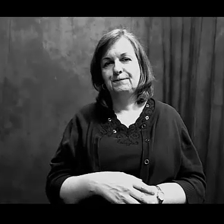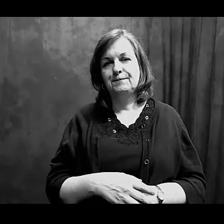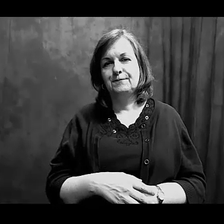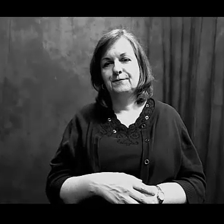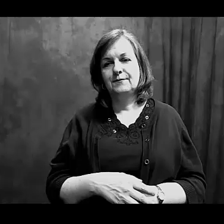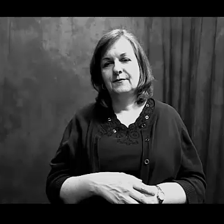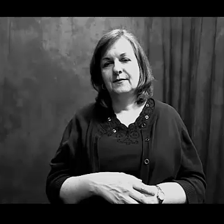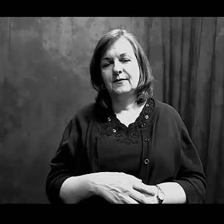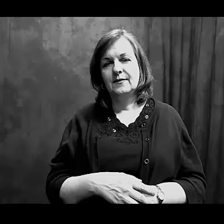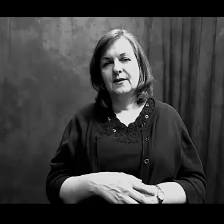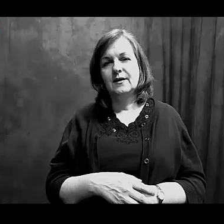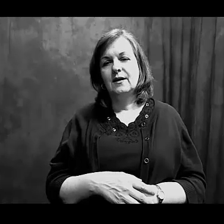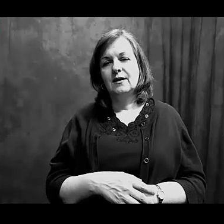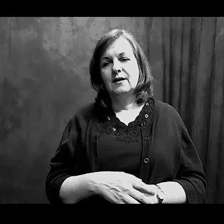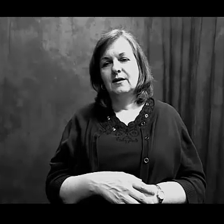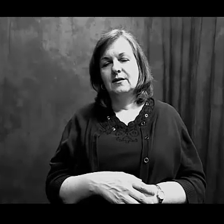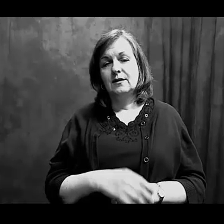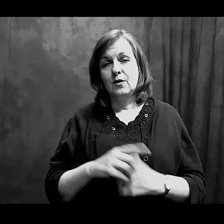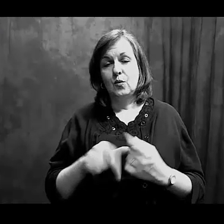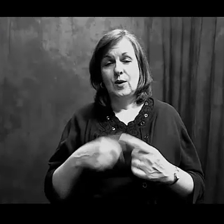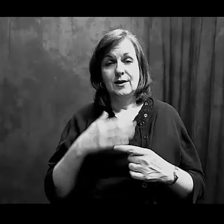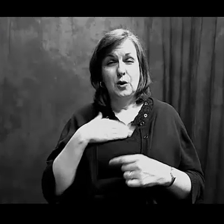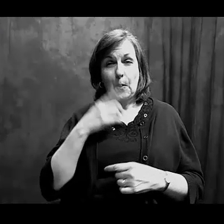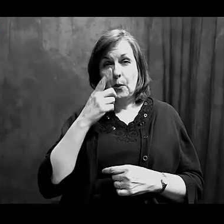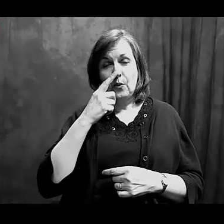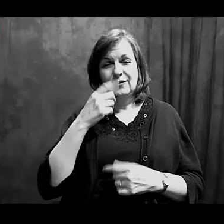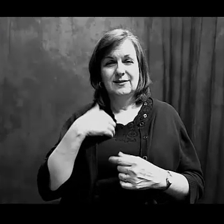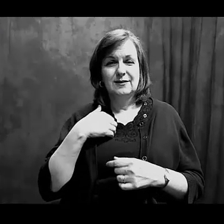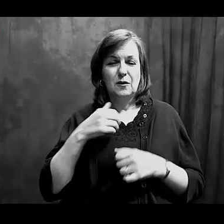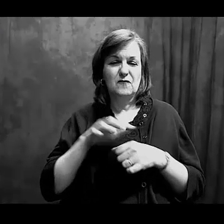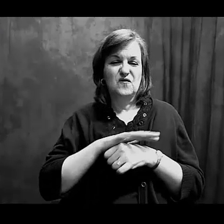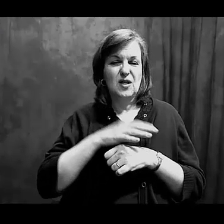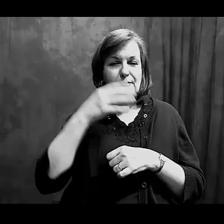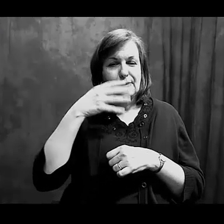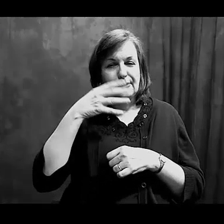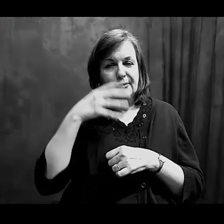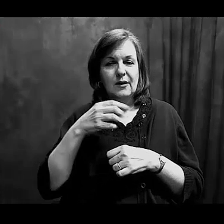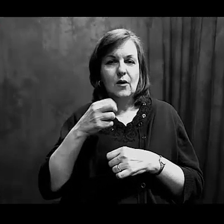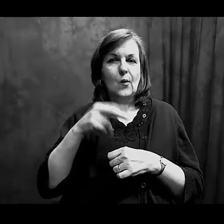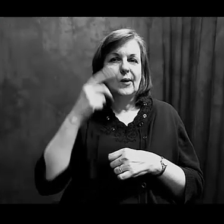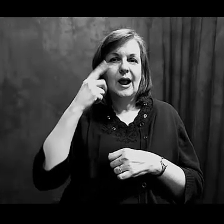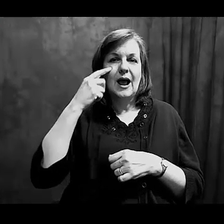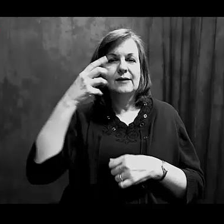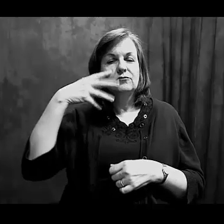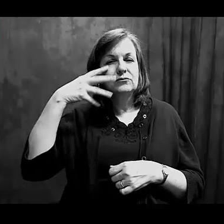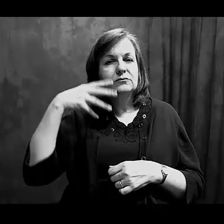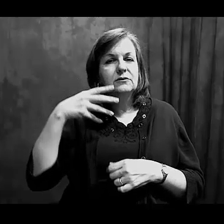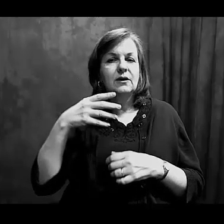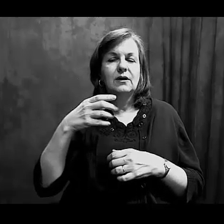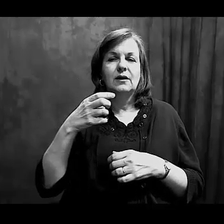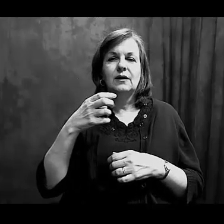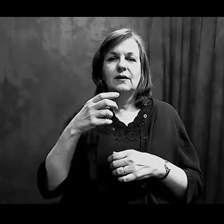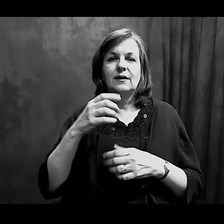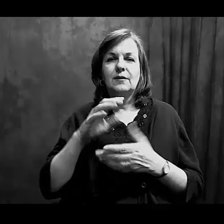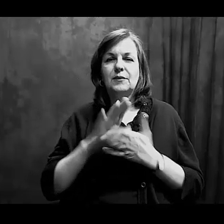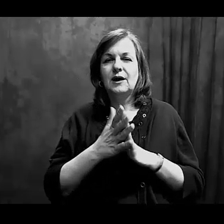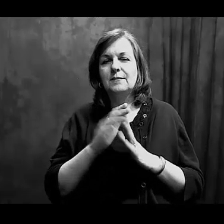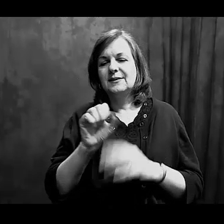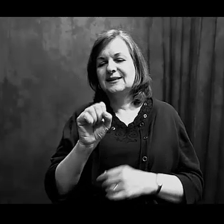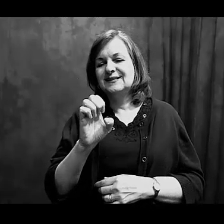when we talk about building up mucus inside your nose and you're eyes that turn into